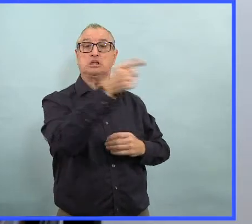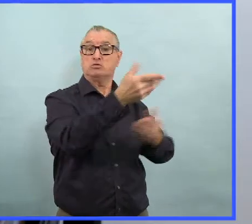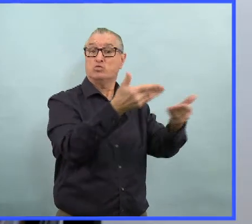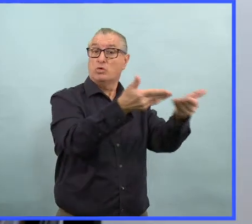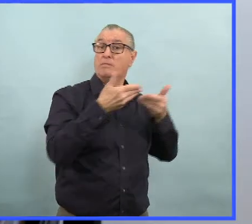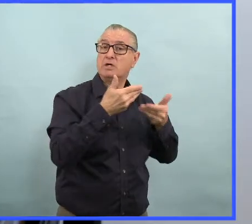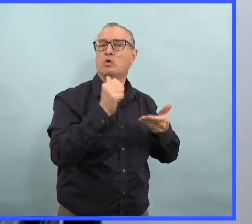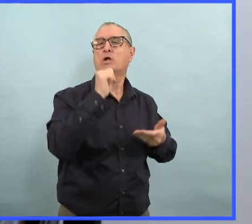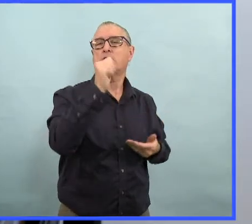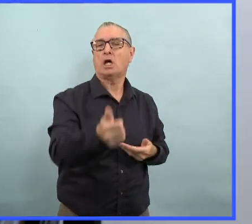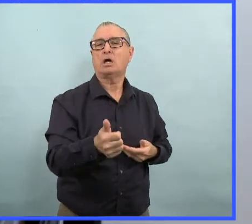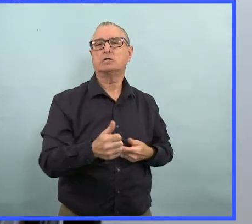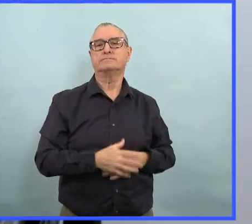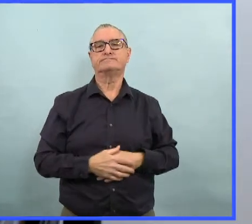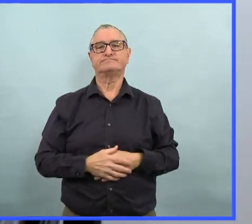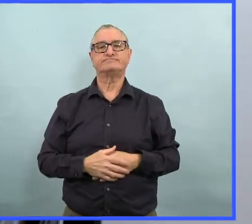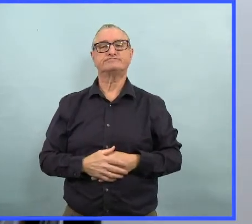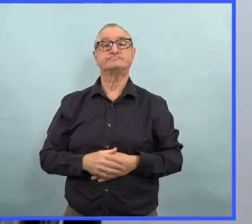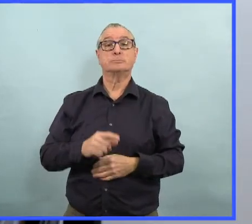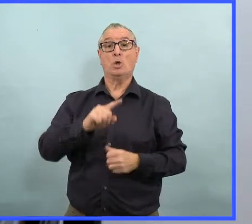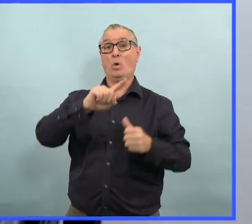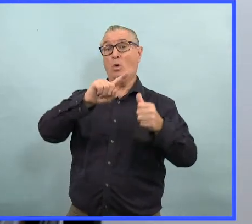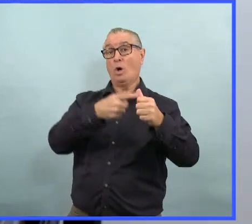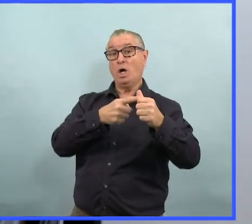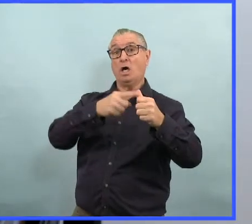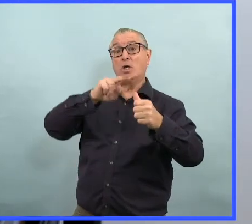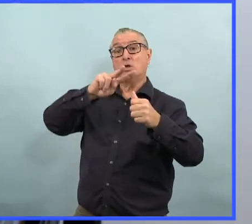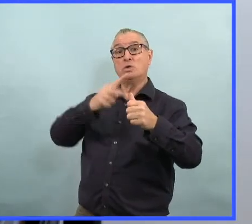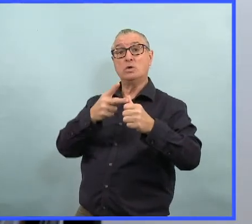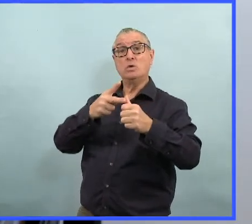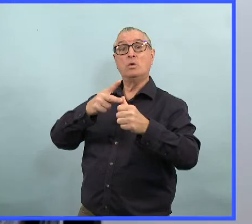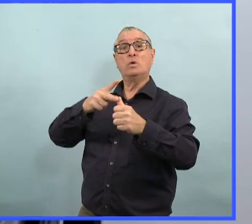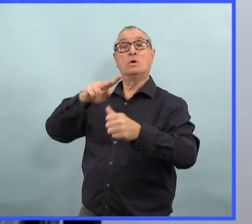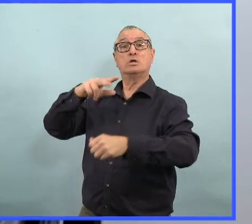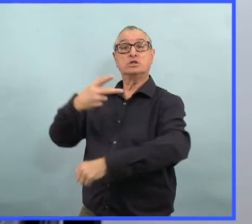level of protection against mild infection with omicron than against previous variants